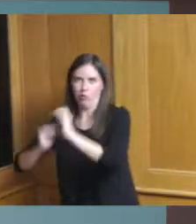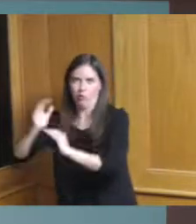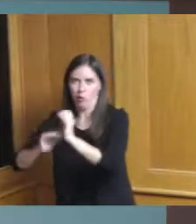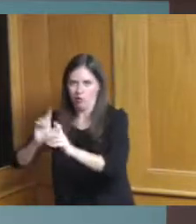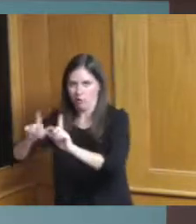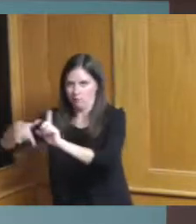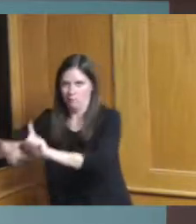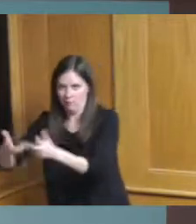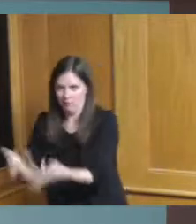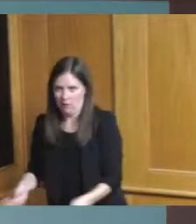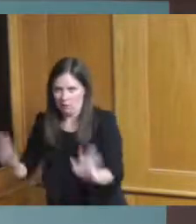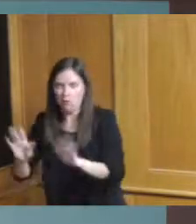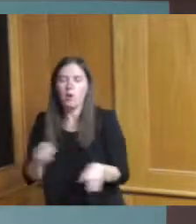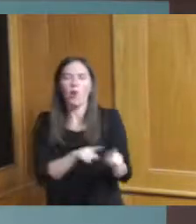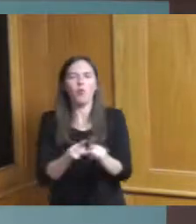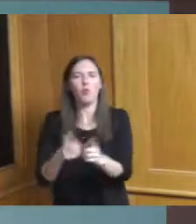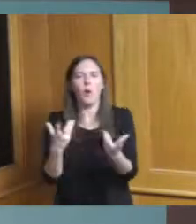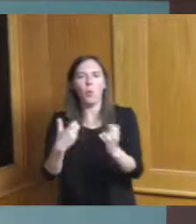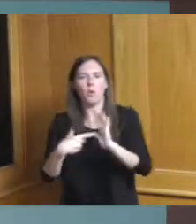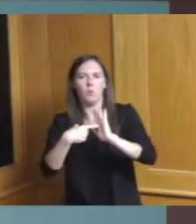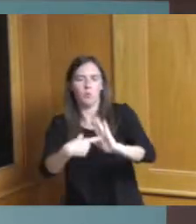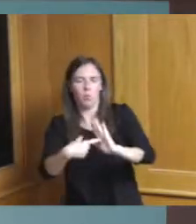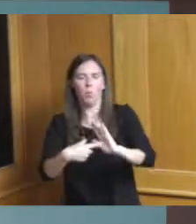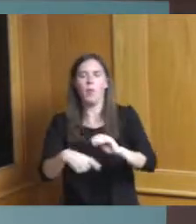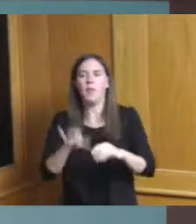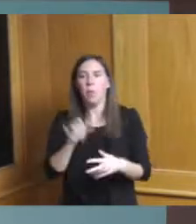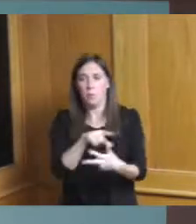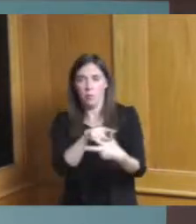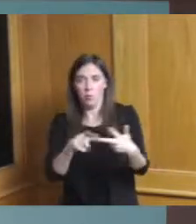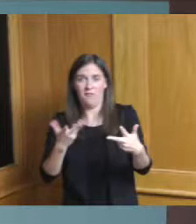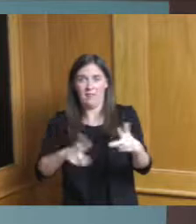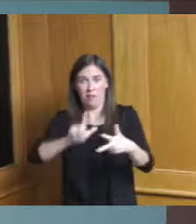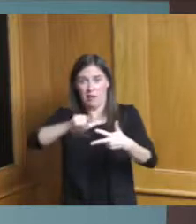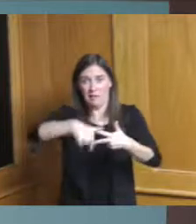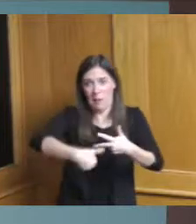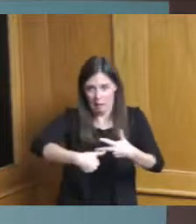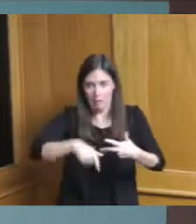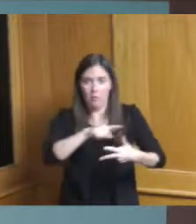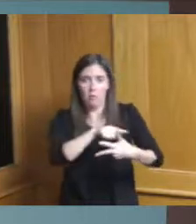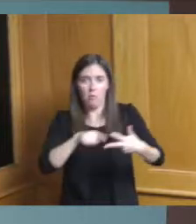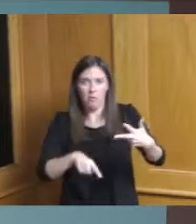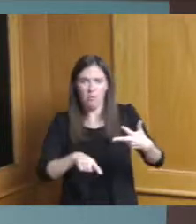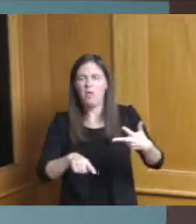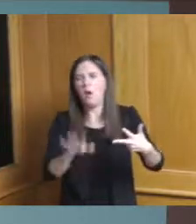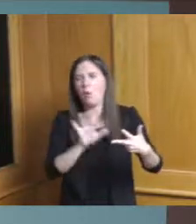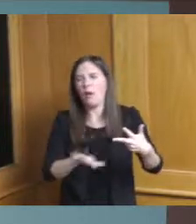and also I should point out that those three that expired about fifty five thousand dollars went